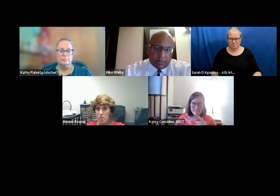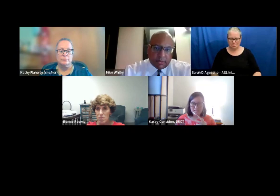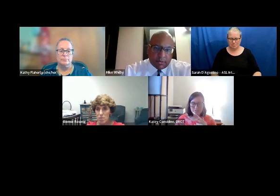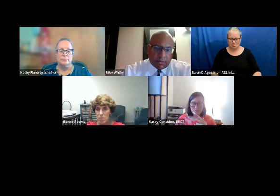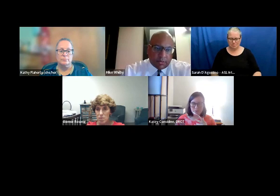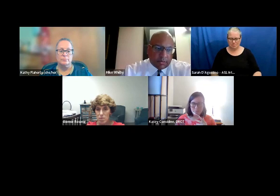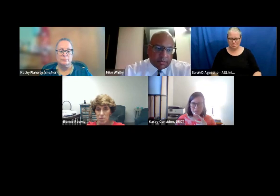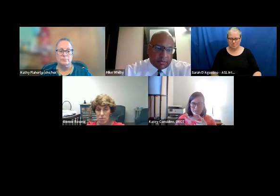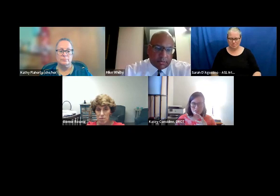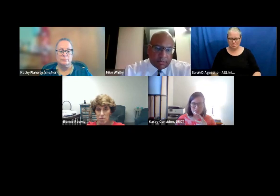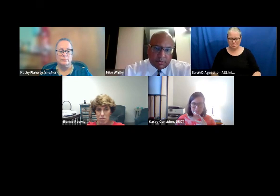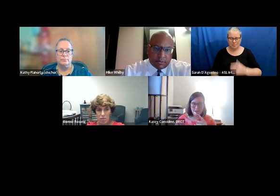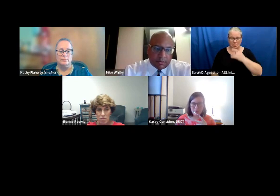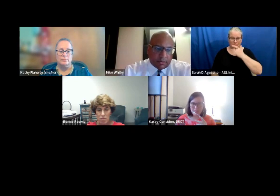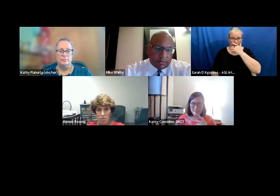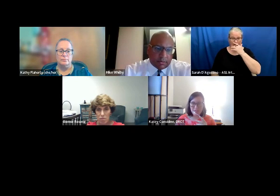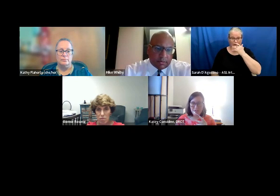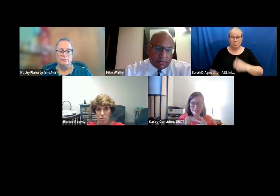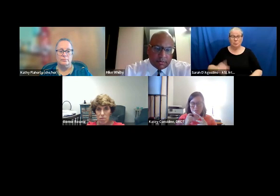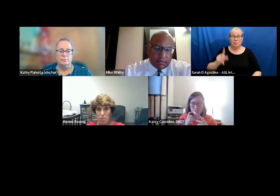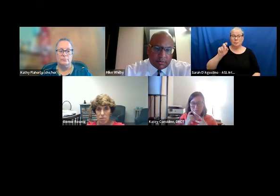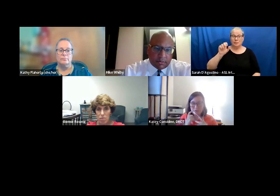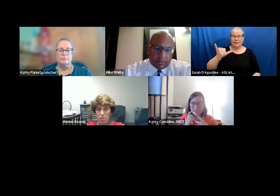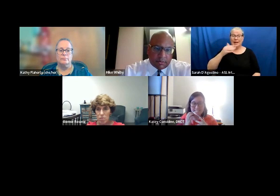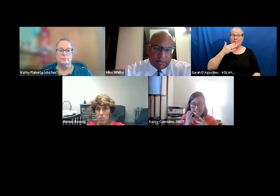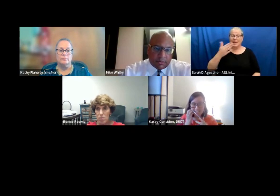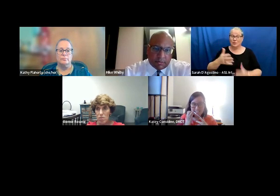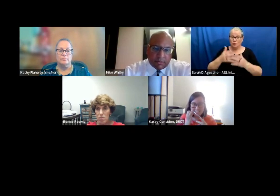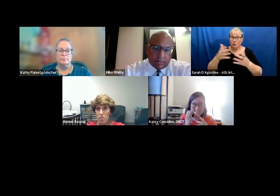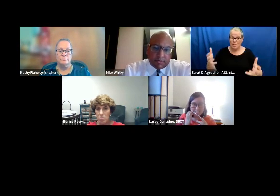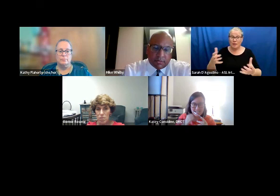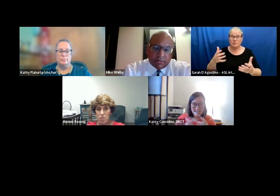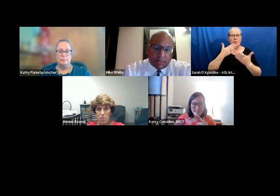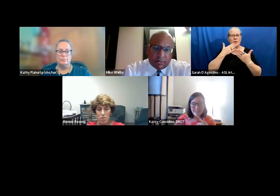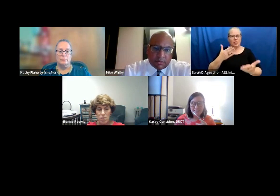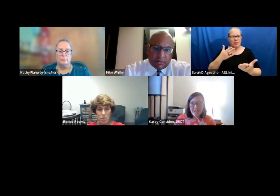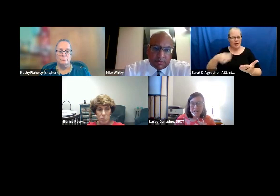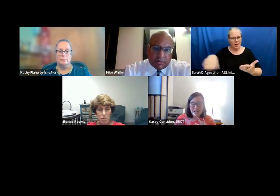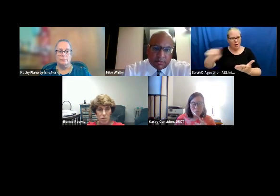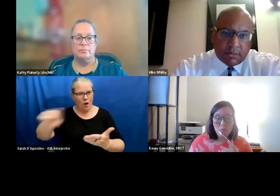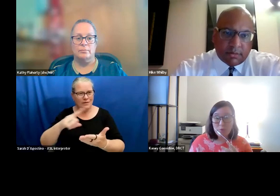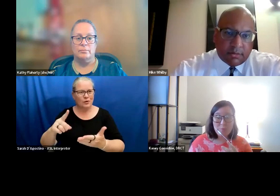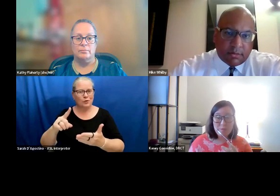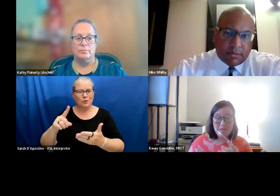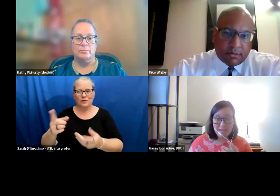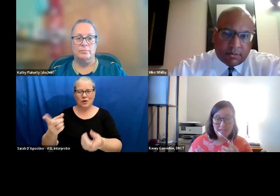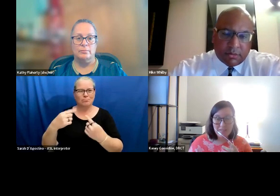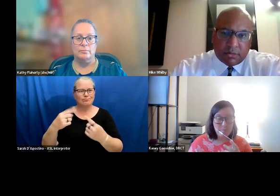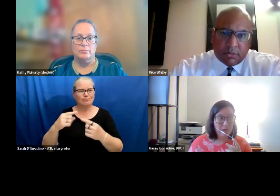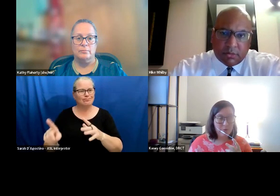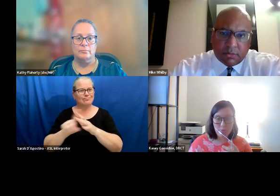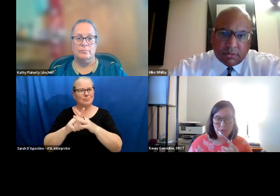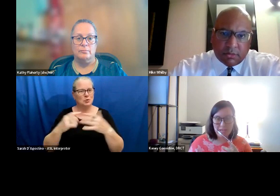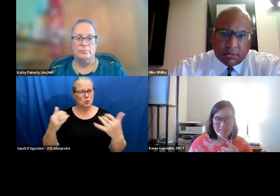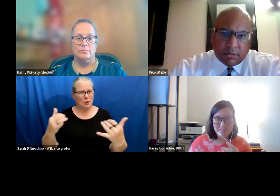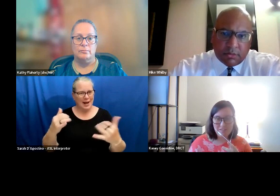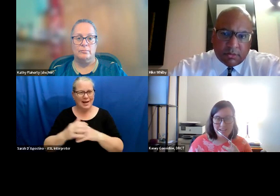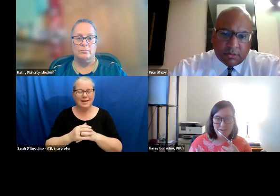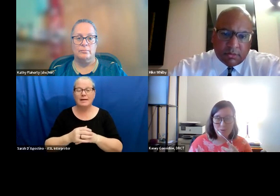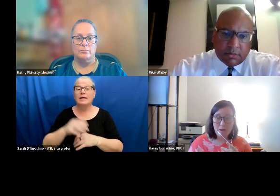thank you so much and i want to thank all of you for attending today um we will be making the powerpoint and the video